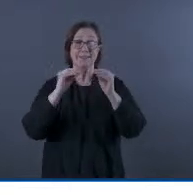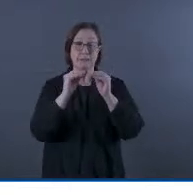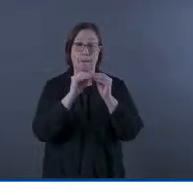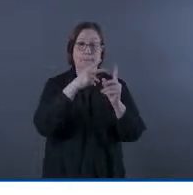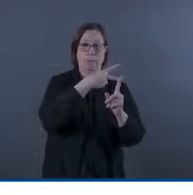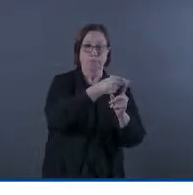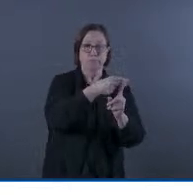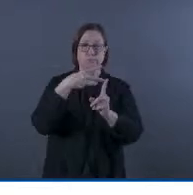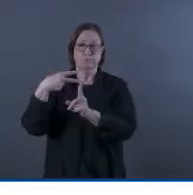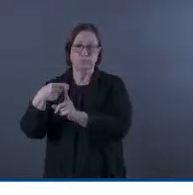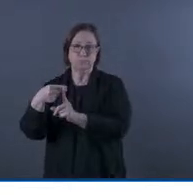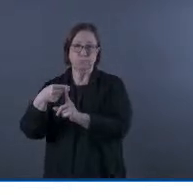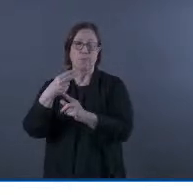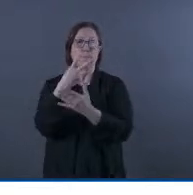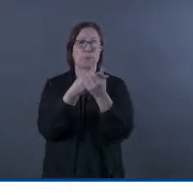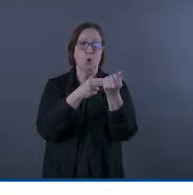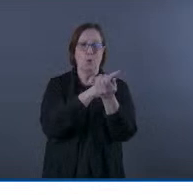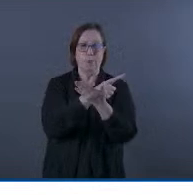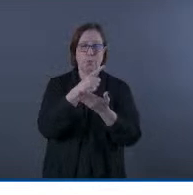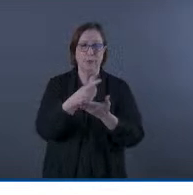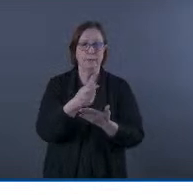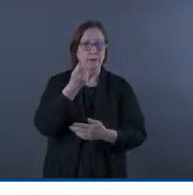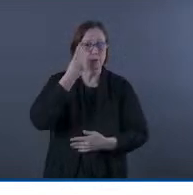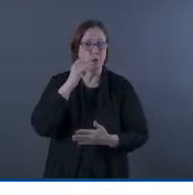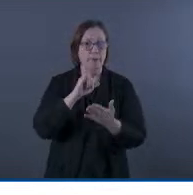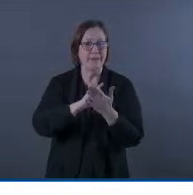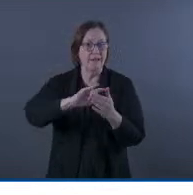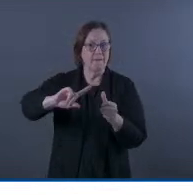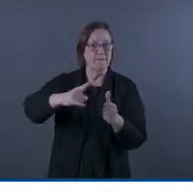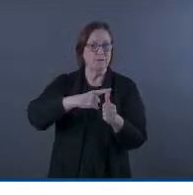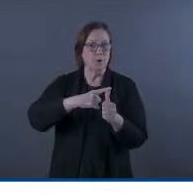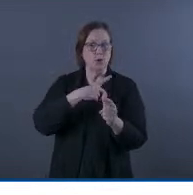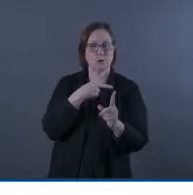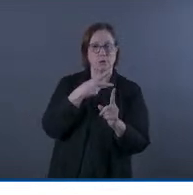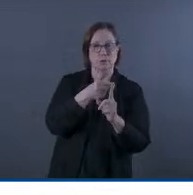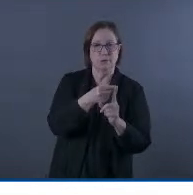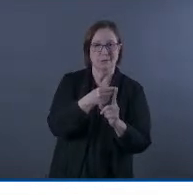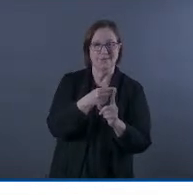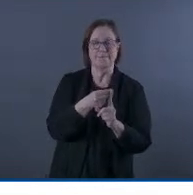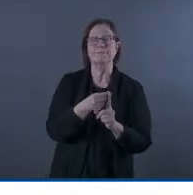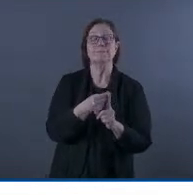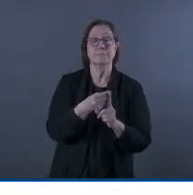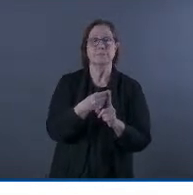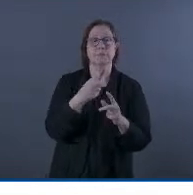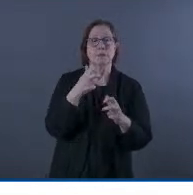And vaccine appointments are continuing to be limited for the next three weeks.